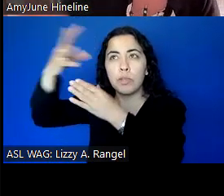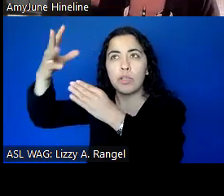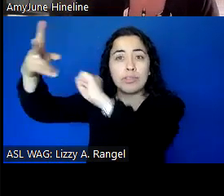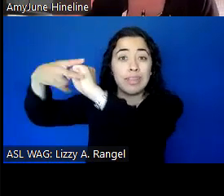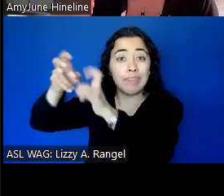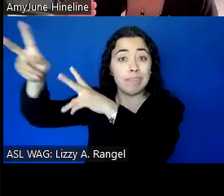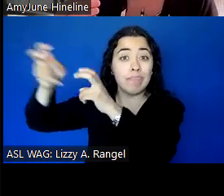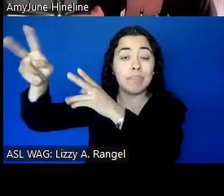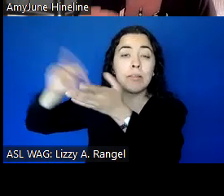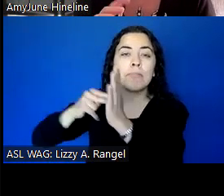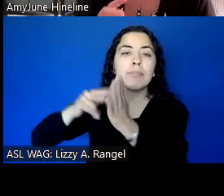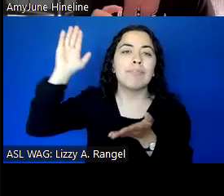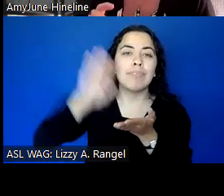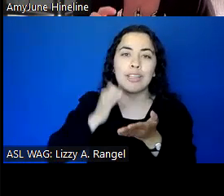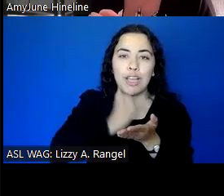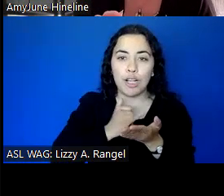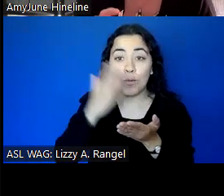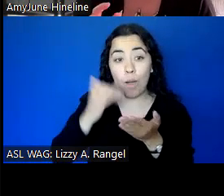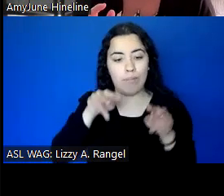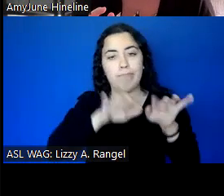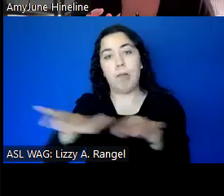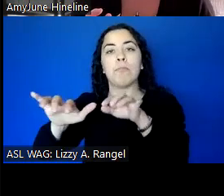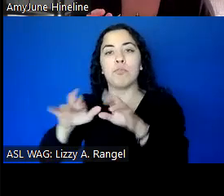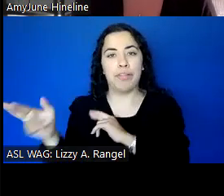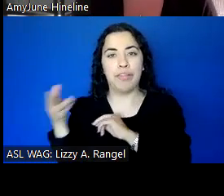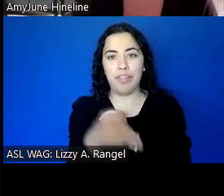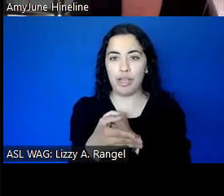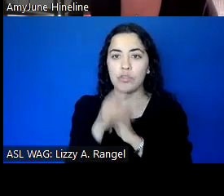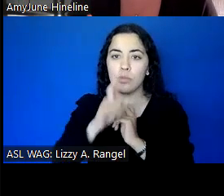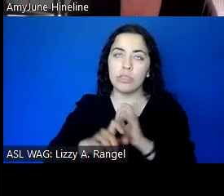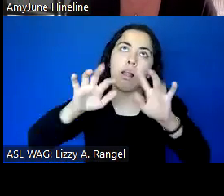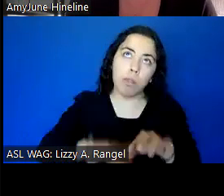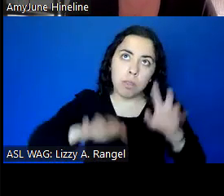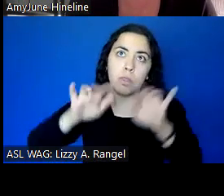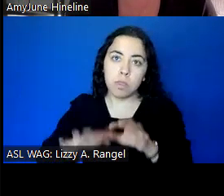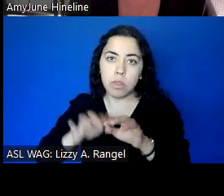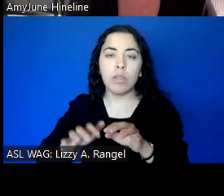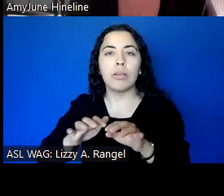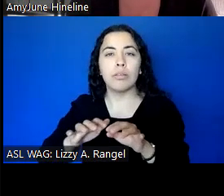password," and all of the letters and numbers are disguised by dots. But there is a "Show password"